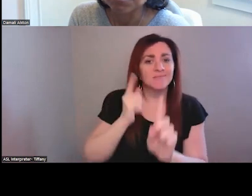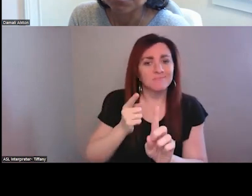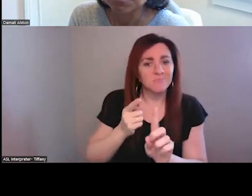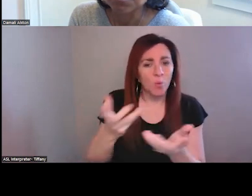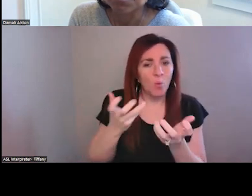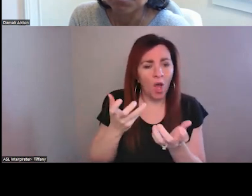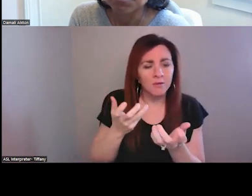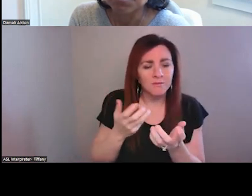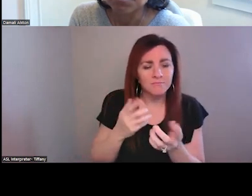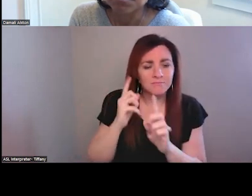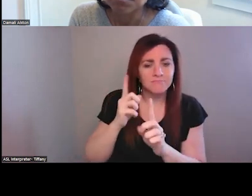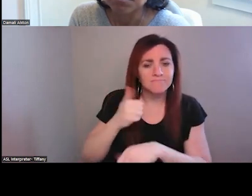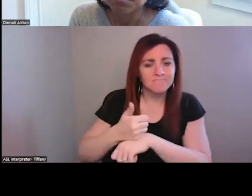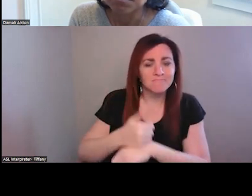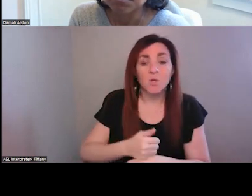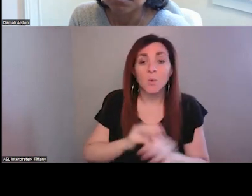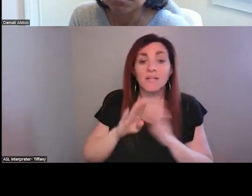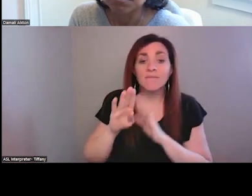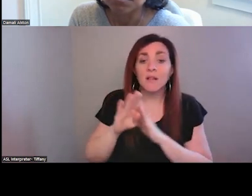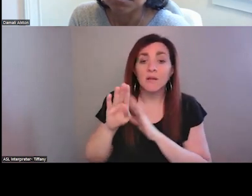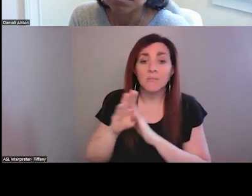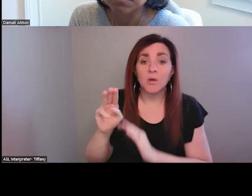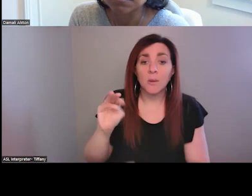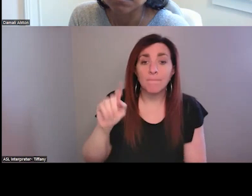WE HAVE DEVELOPED A MOBILE OUTREACH RESPONSE AND STABILIZATION.